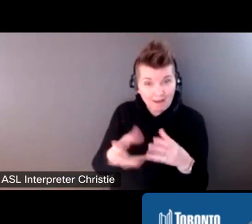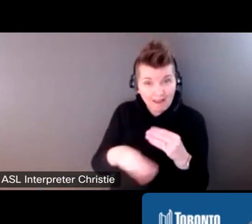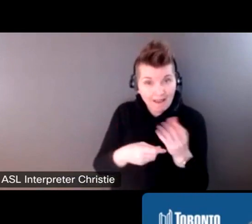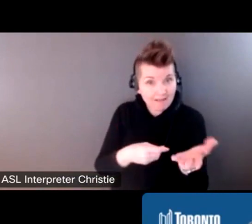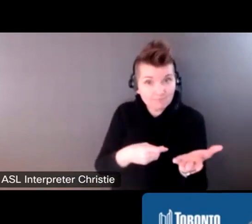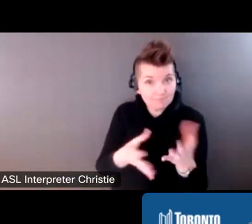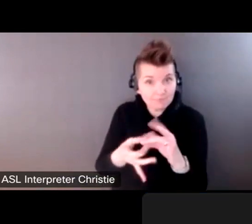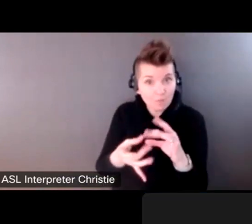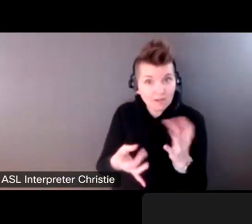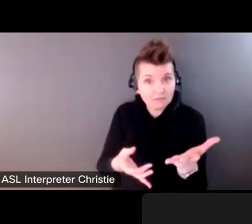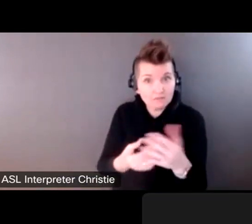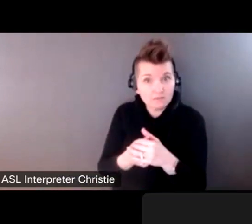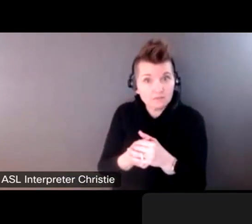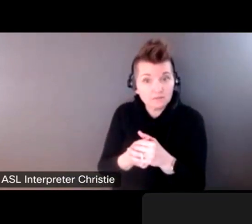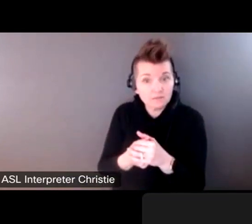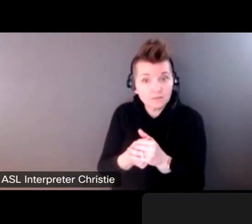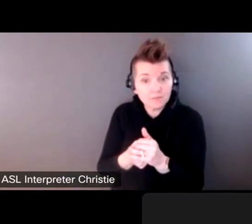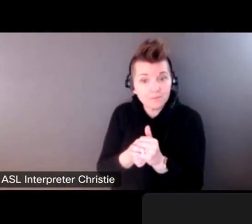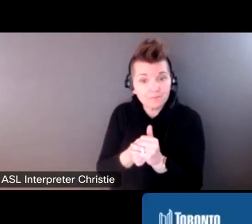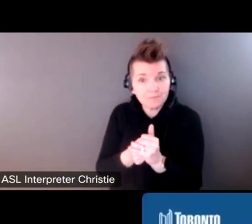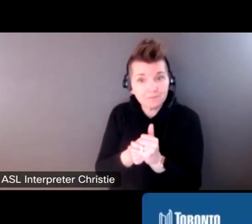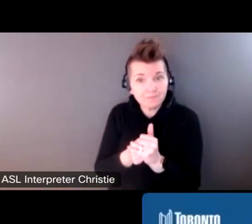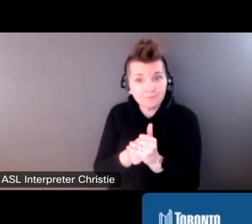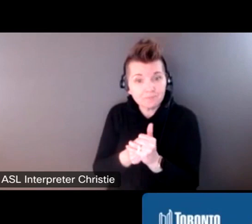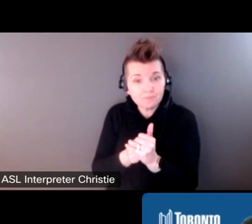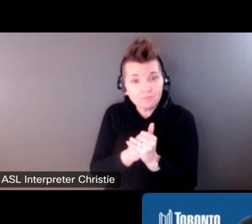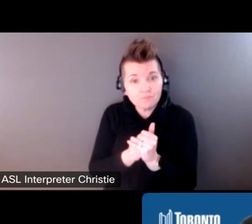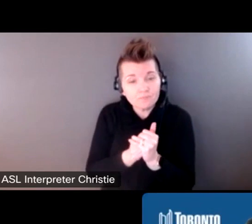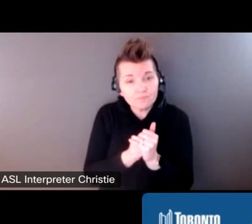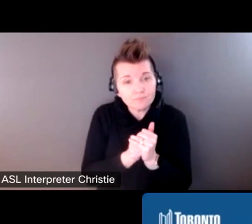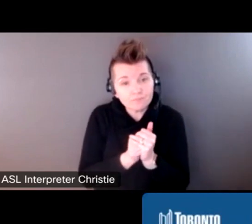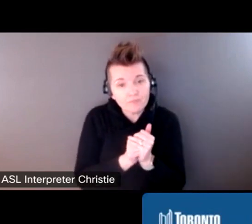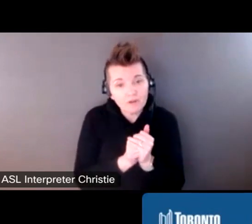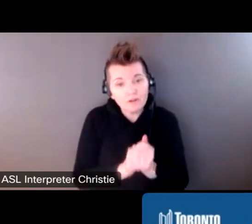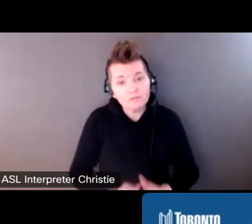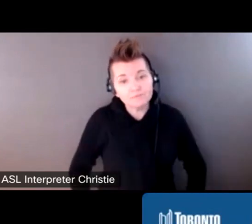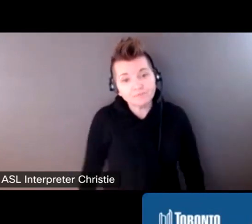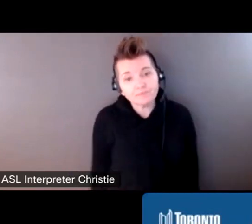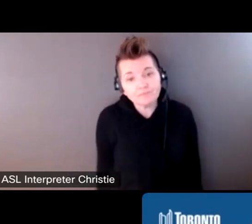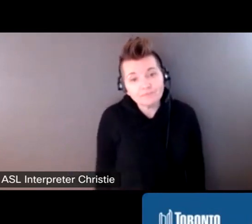Stuart Mcghie: The only thing I can really add to this is we're implementing a culture change, right?